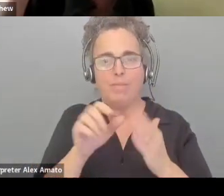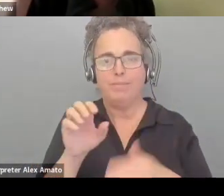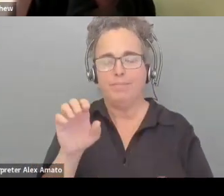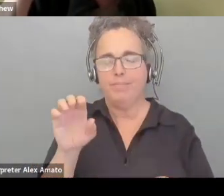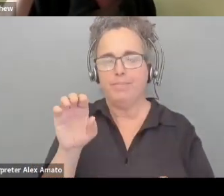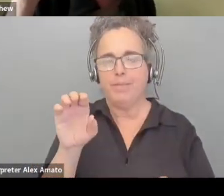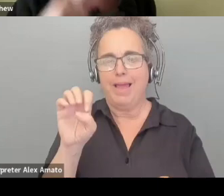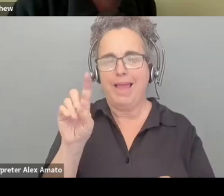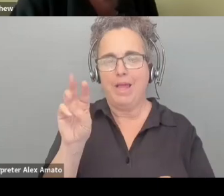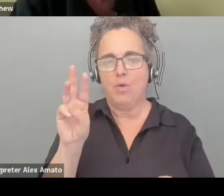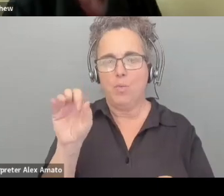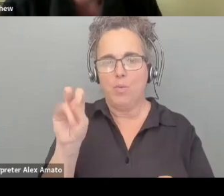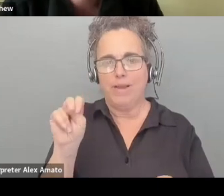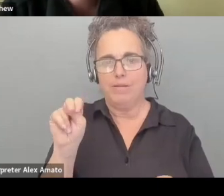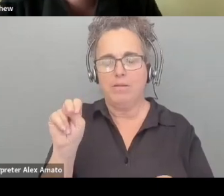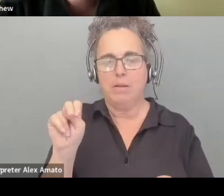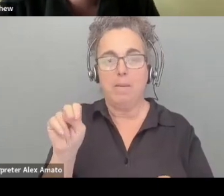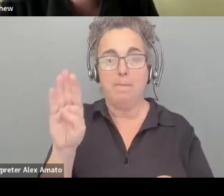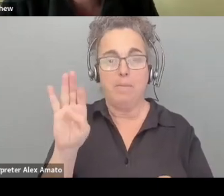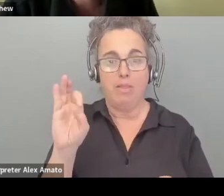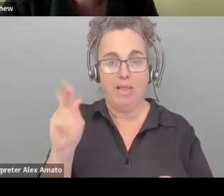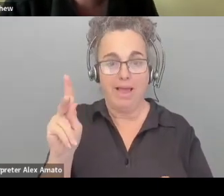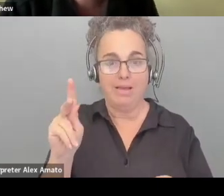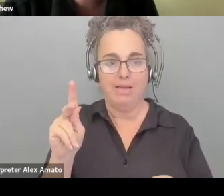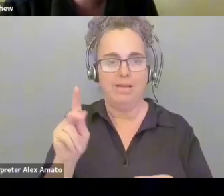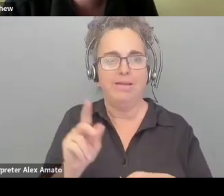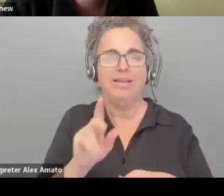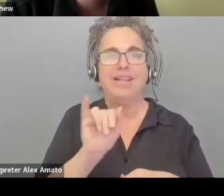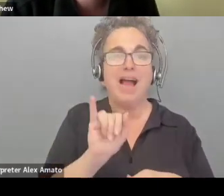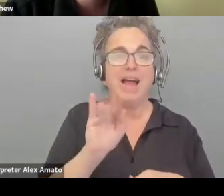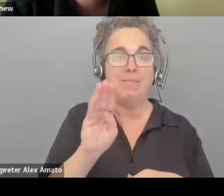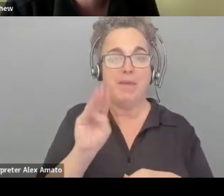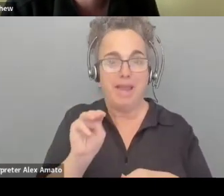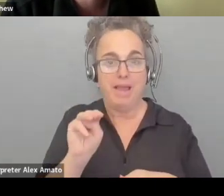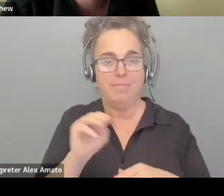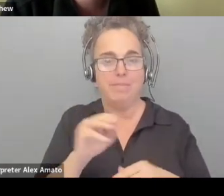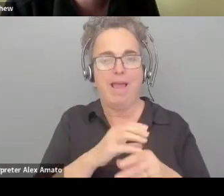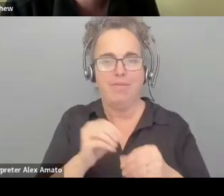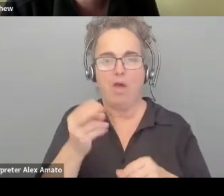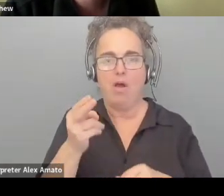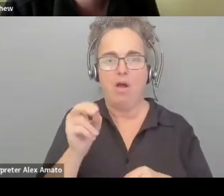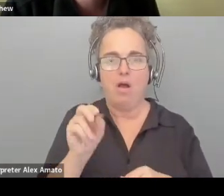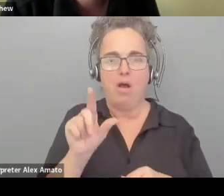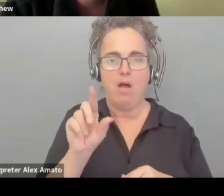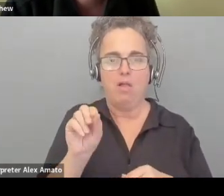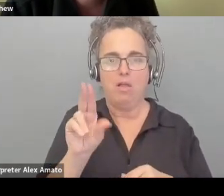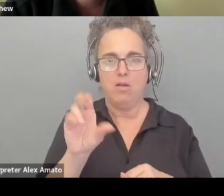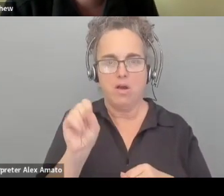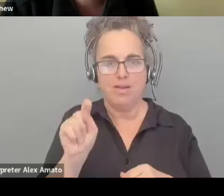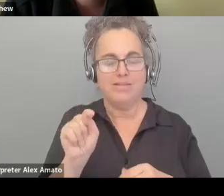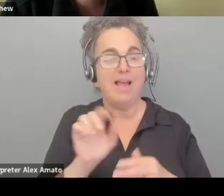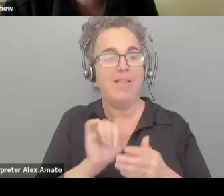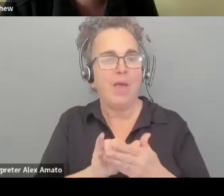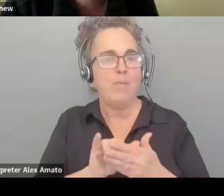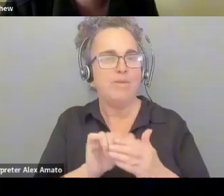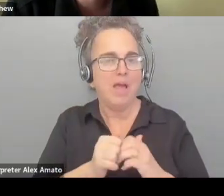It's a really, really thick book. It's called "IBM and the Holocaust" and it's about the way in which IBM was marketing